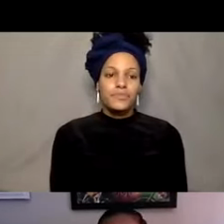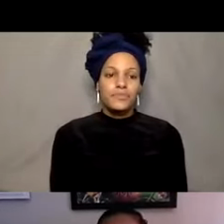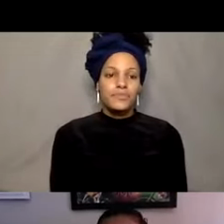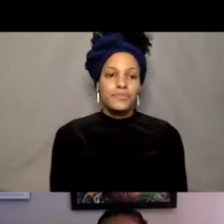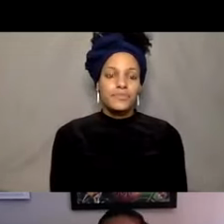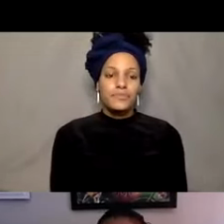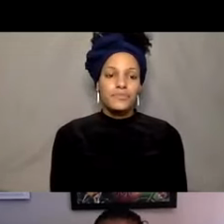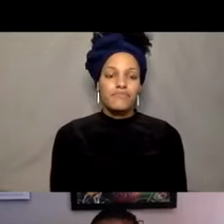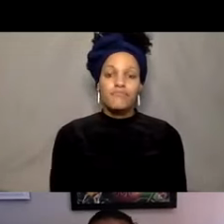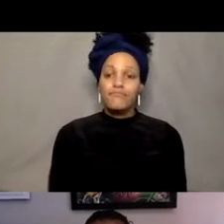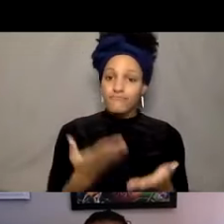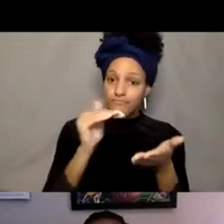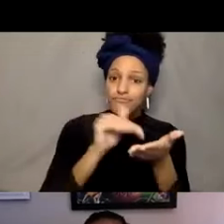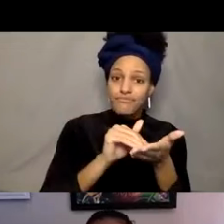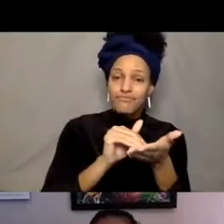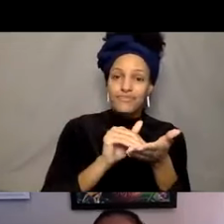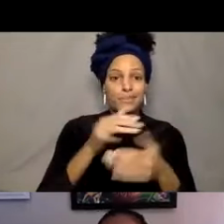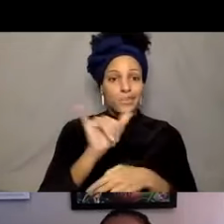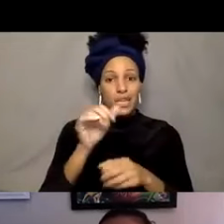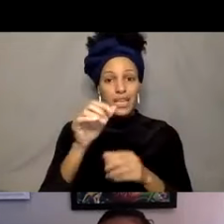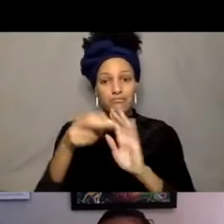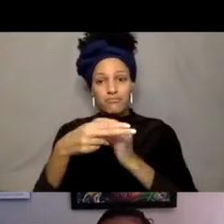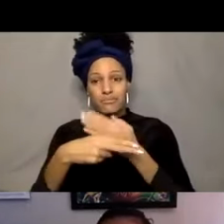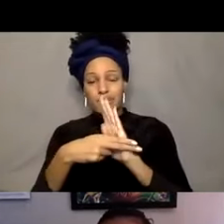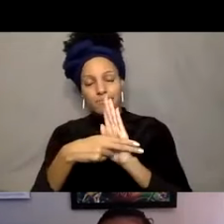Again, on this slide, we have a red exclamation point with a red circle around it,